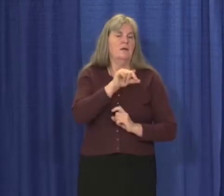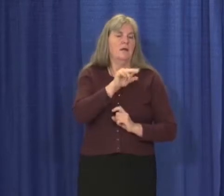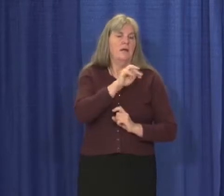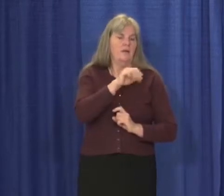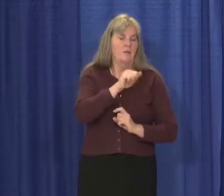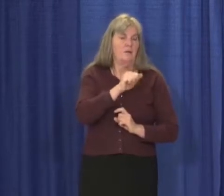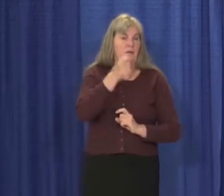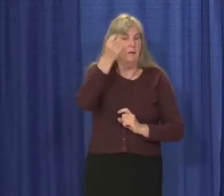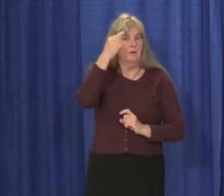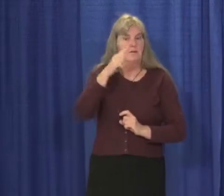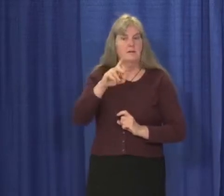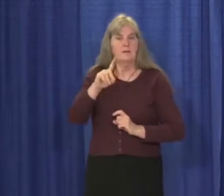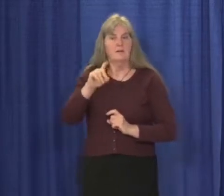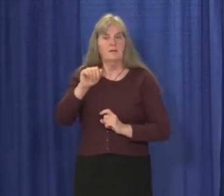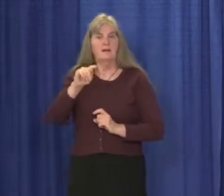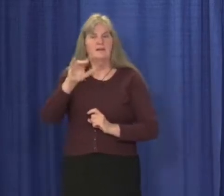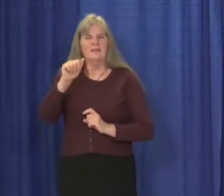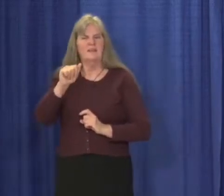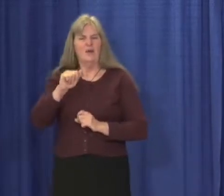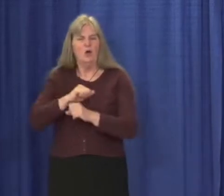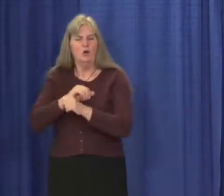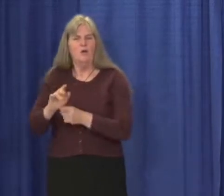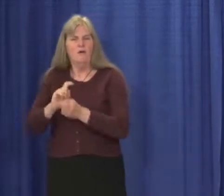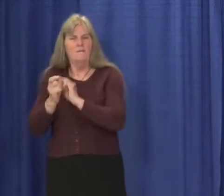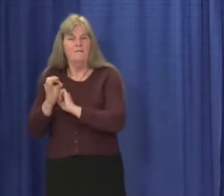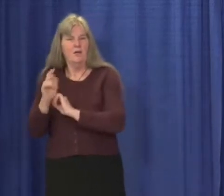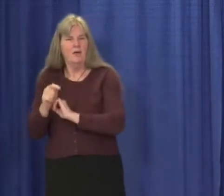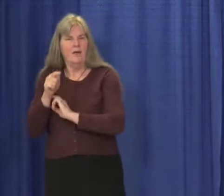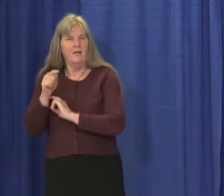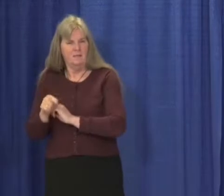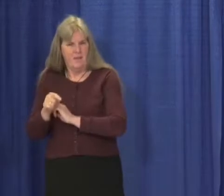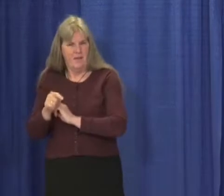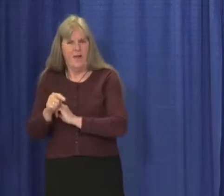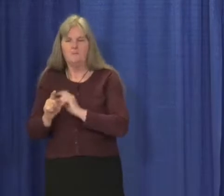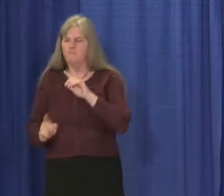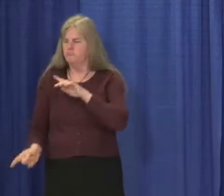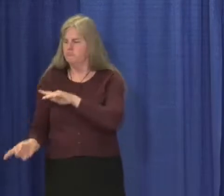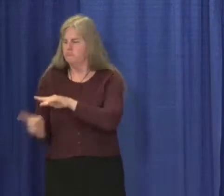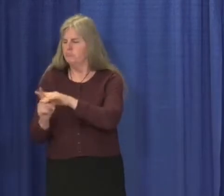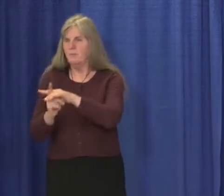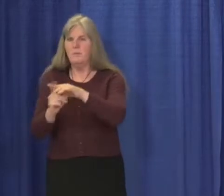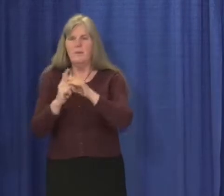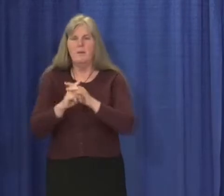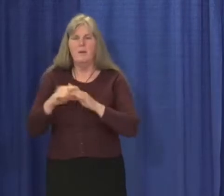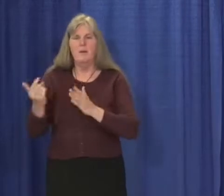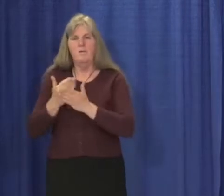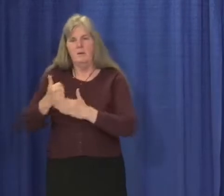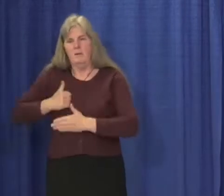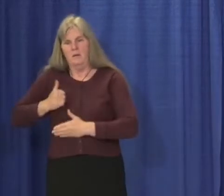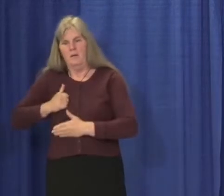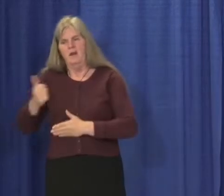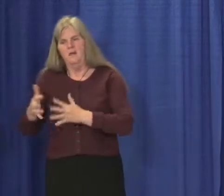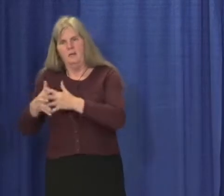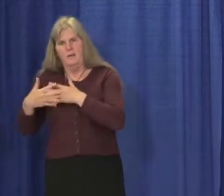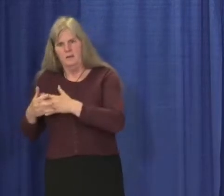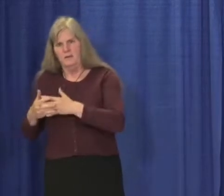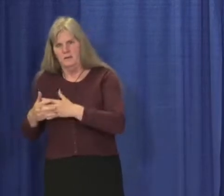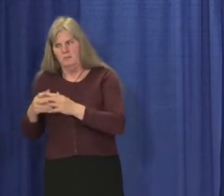gaining traction in the United States and most other Canadian jurisdictions.